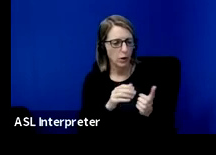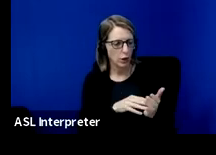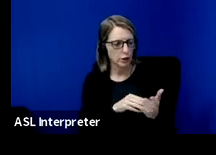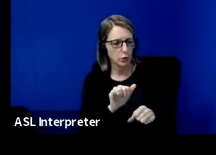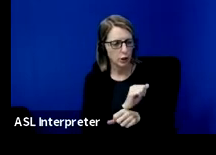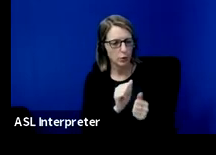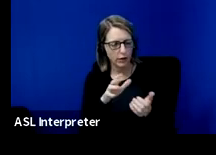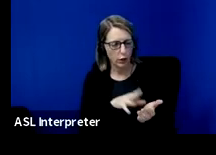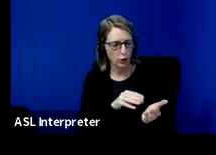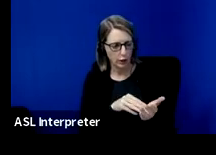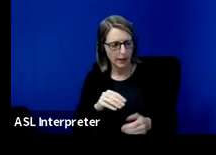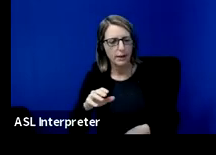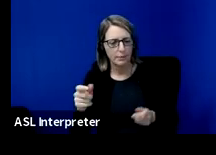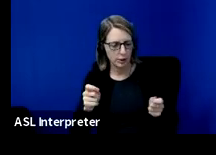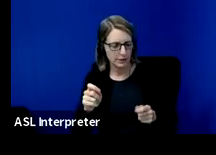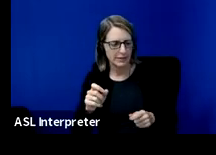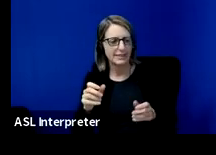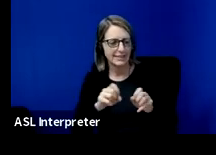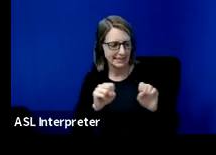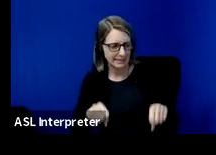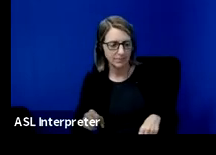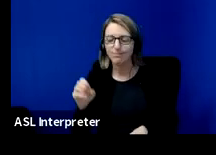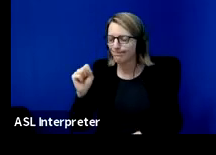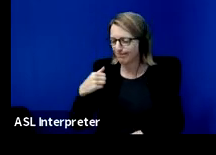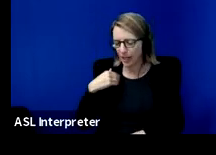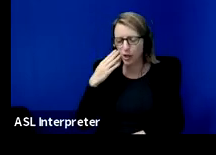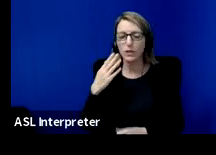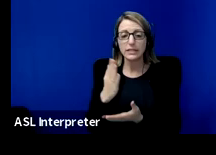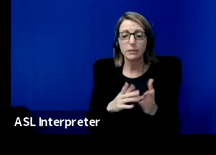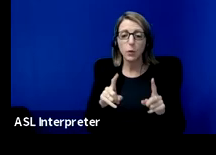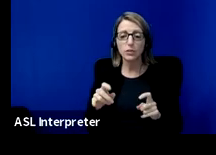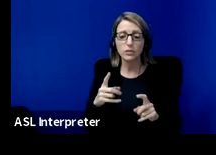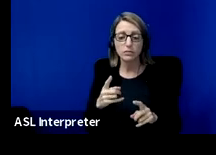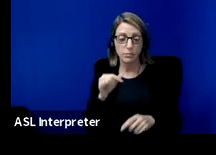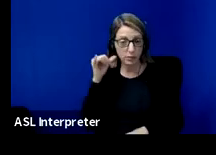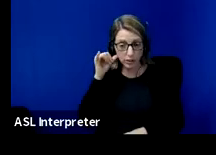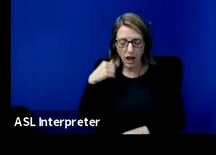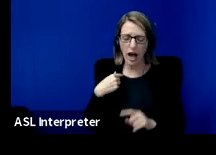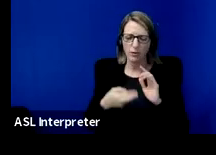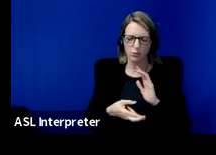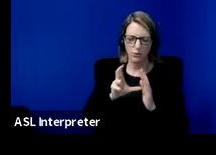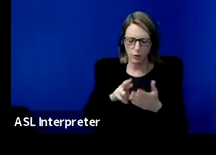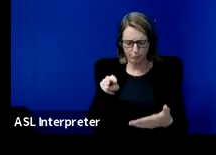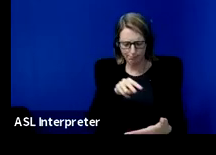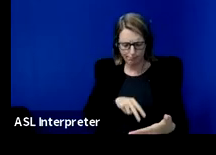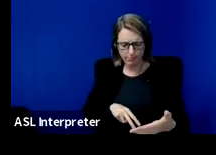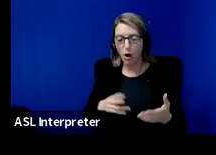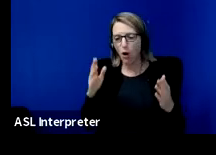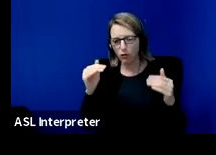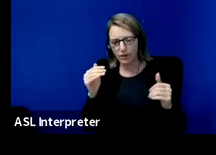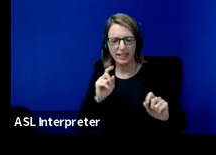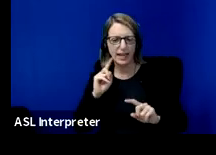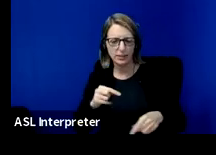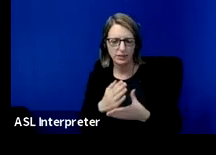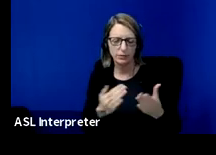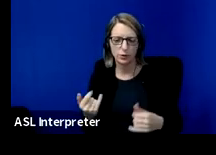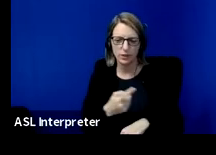ESD 112-- Kristina Wambold: It definitely will. And I know that I reviewed some of the questions from yesterday and hopefully we'll get to them today as we go through our organizing of materials.